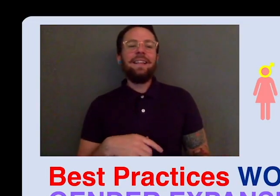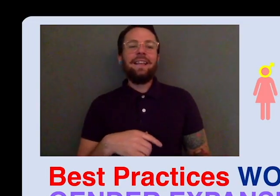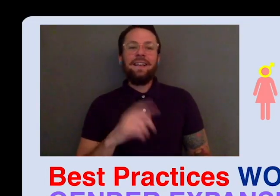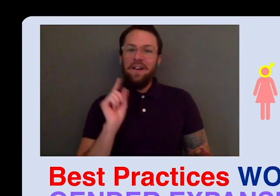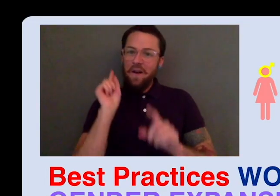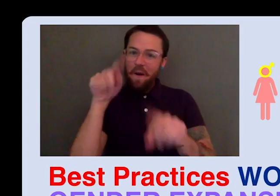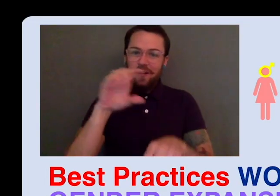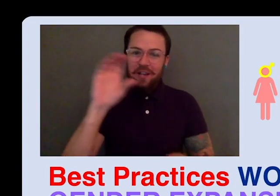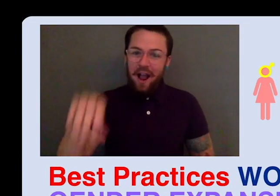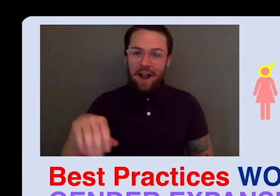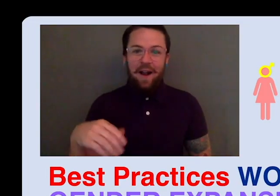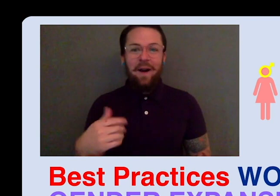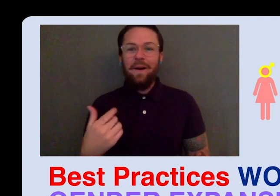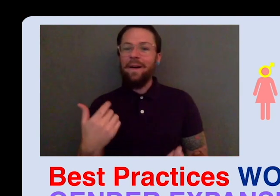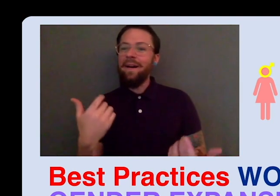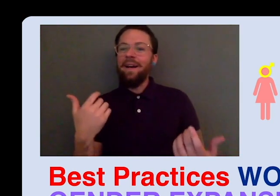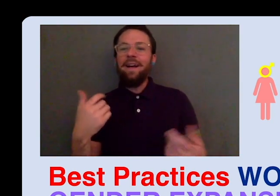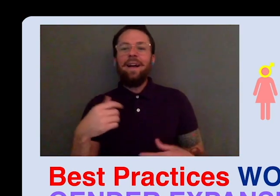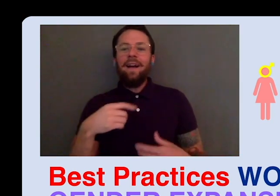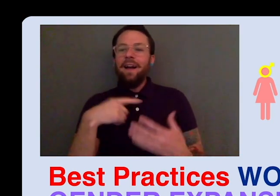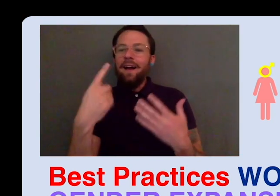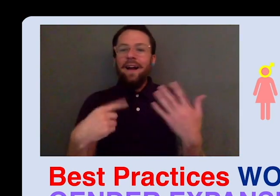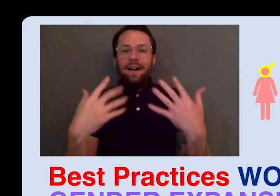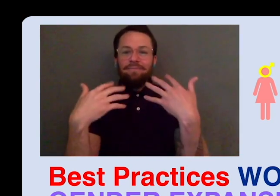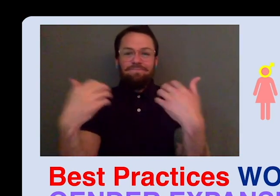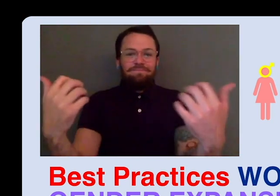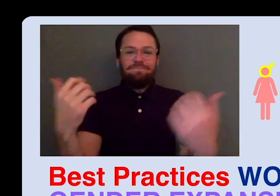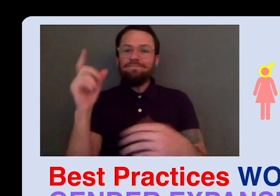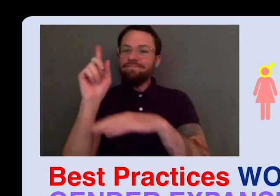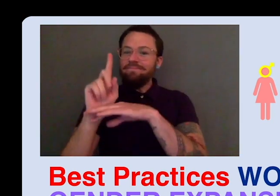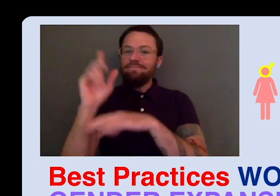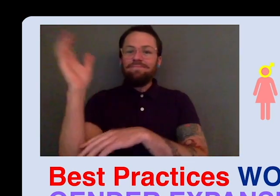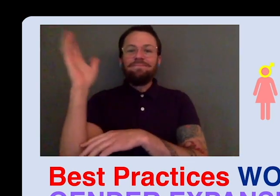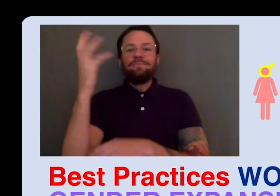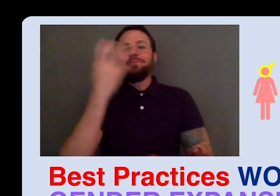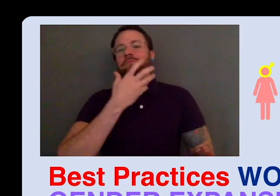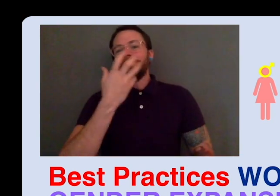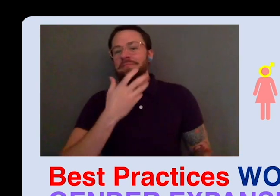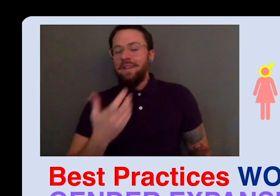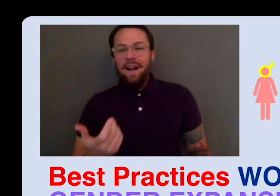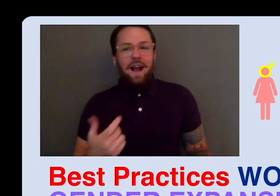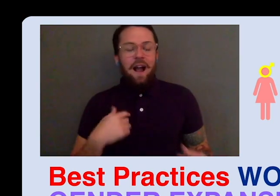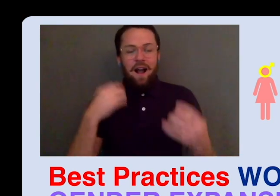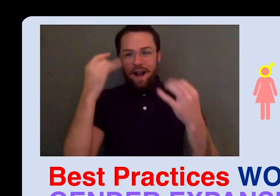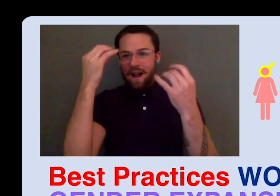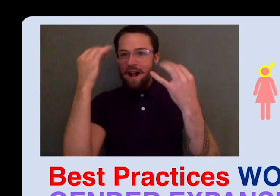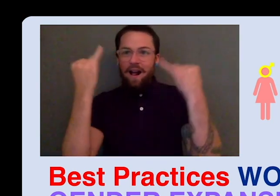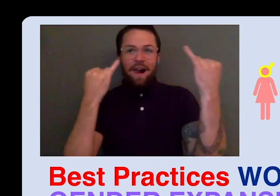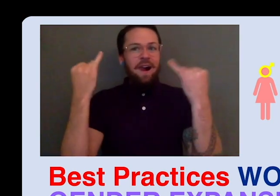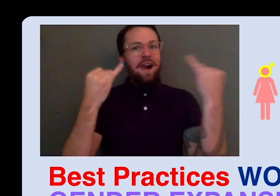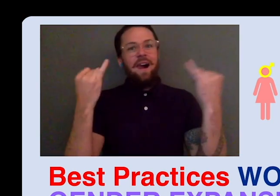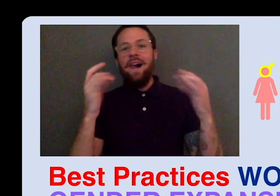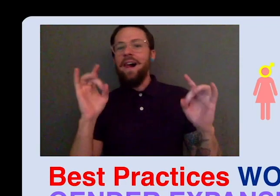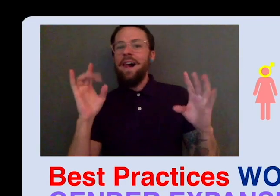I will let you know, I'm nervous. I was nervous at the prospect of going to Chicago, standing on a stage in front of a